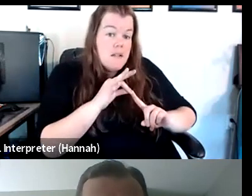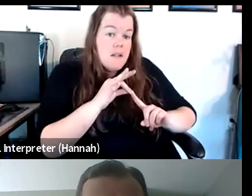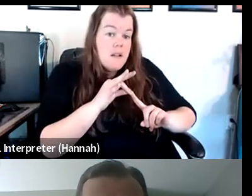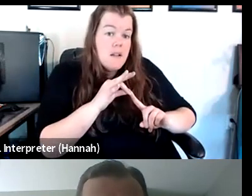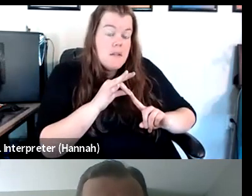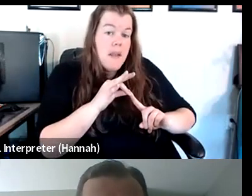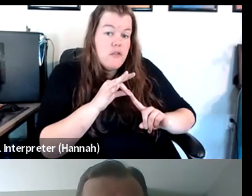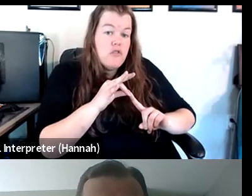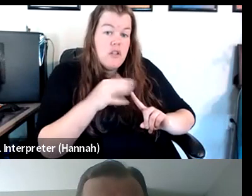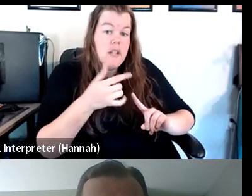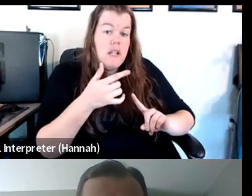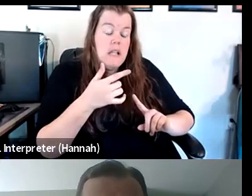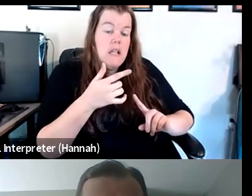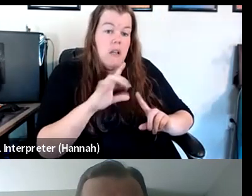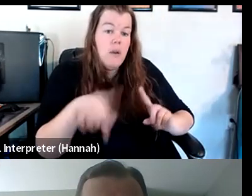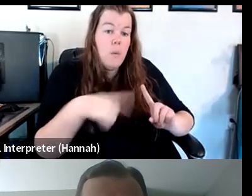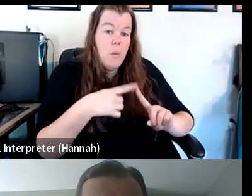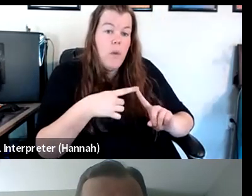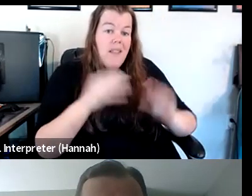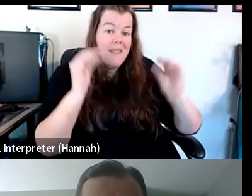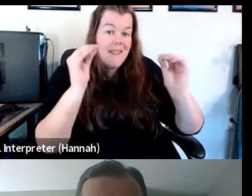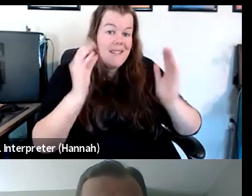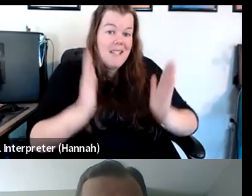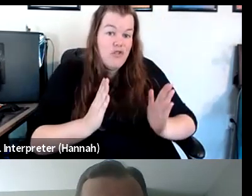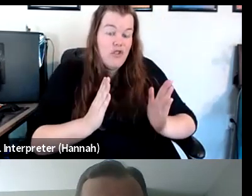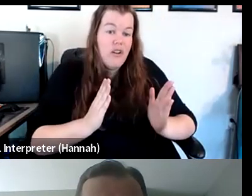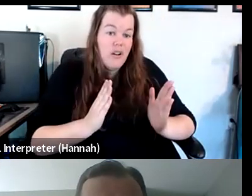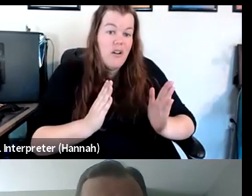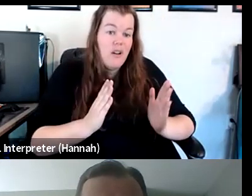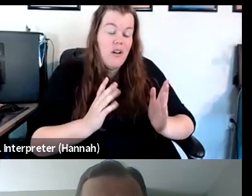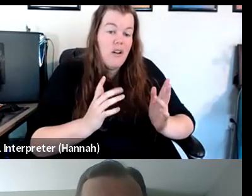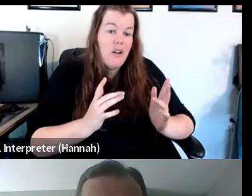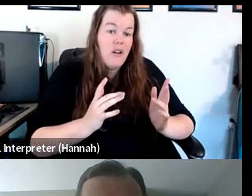Especially when the uh teacher comes across or the teacher of record comes across